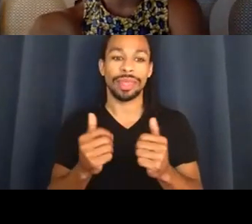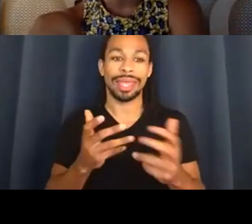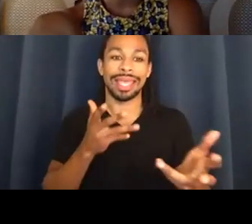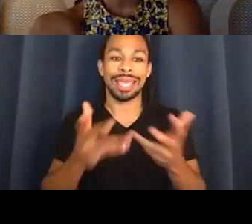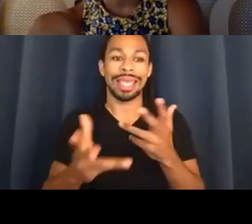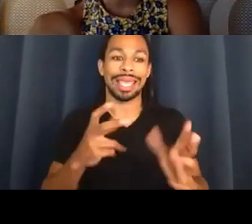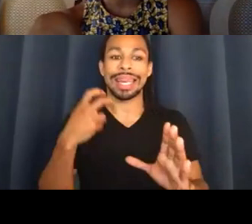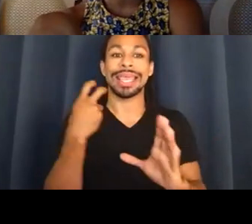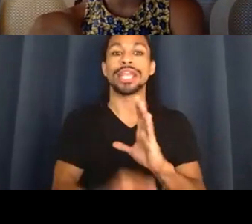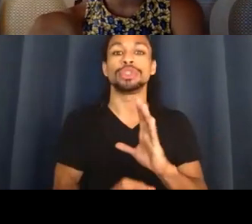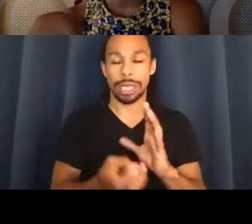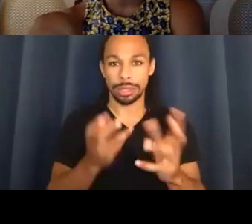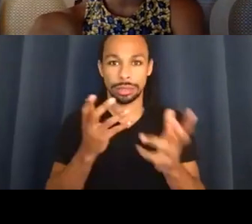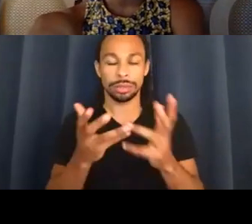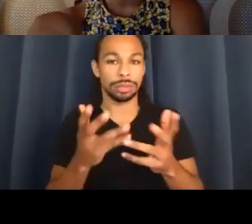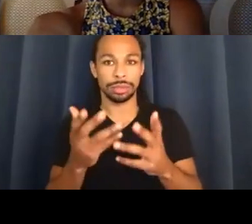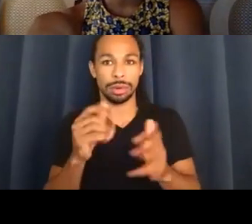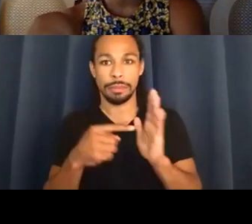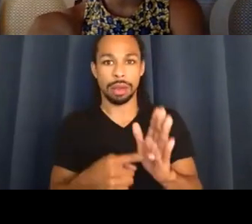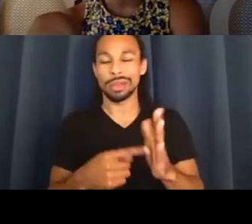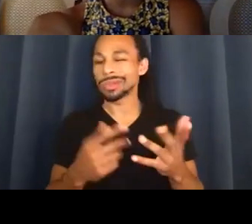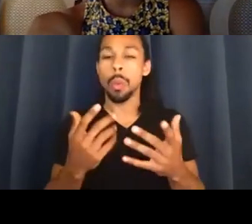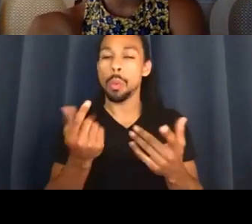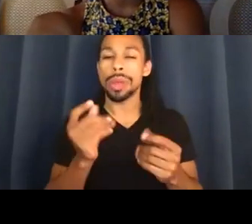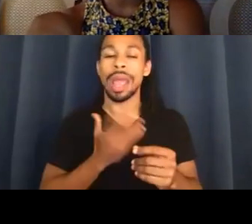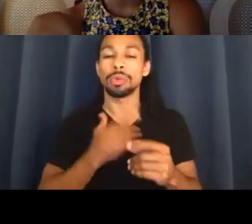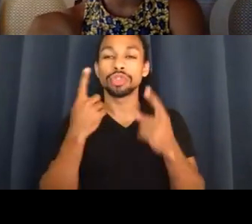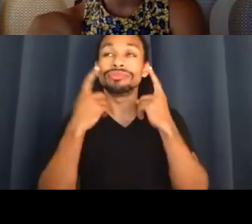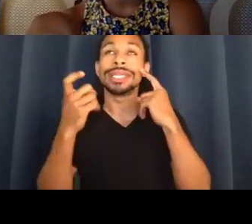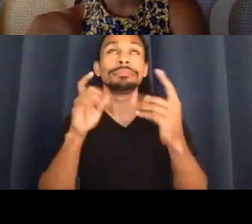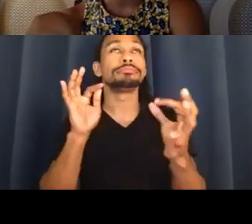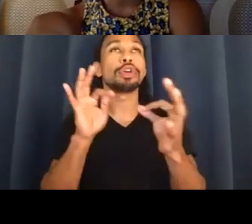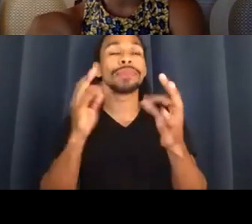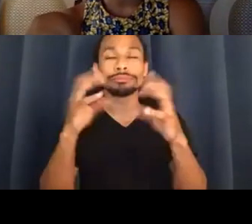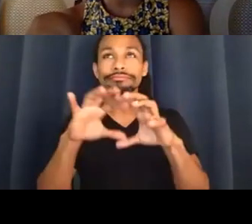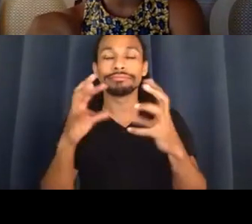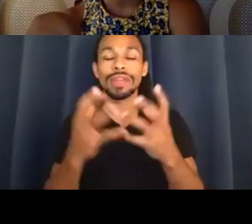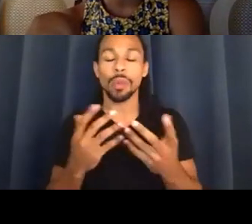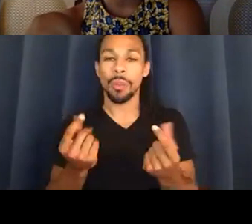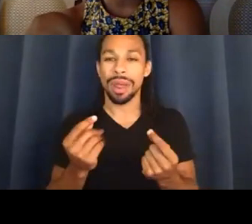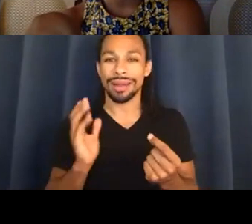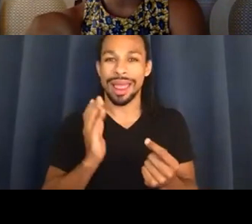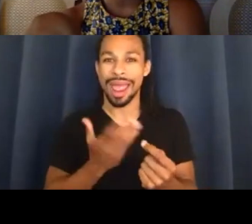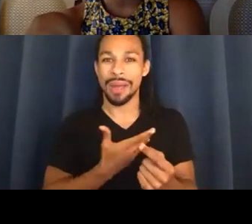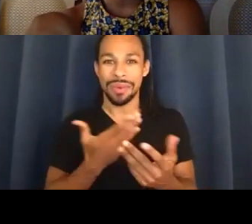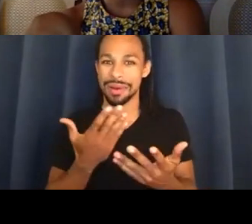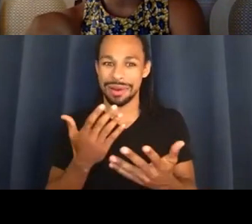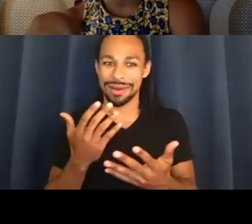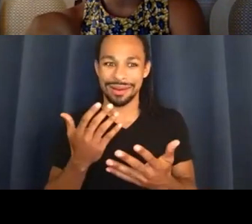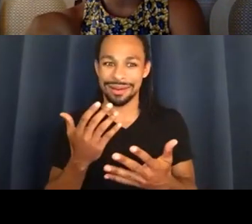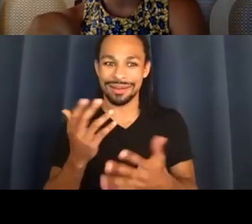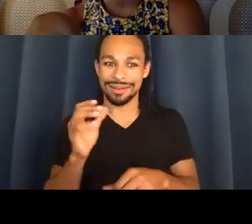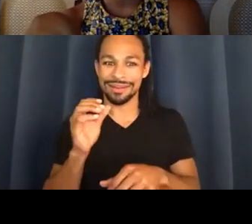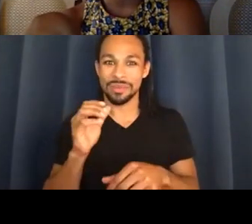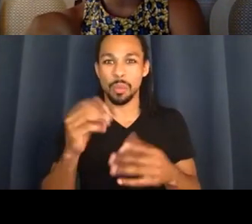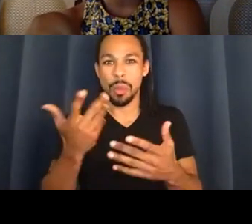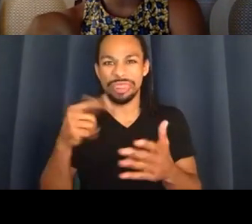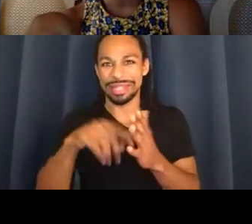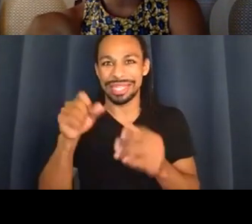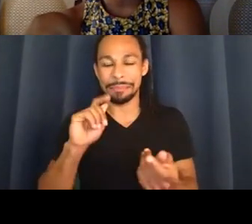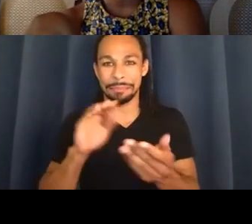dream of what this could be? We're not thinking about the practical issue, what is the dream